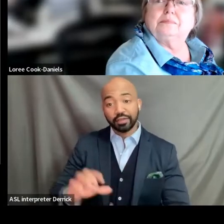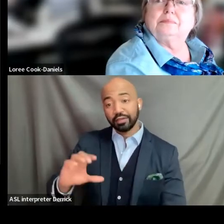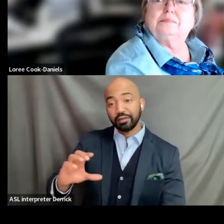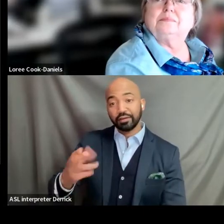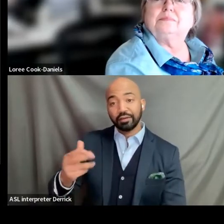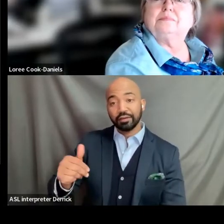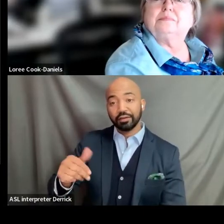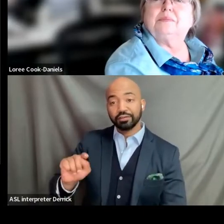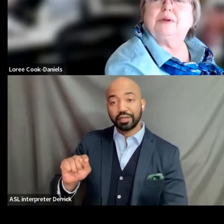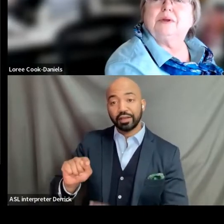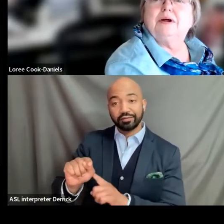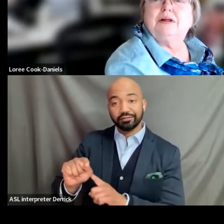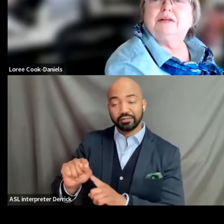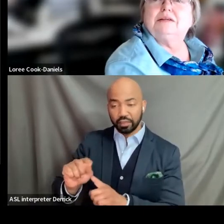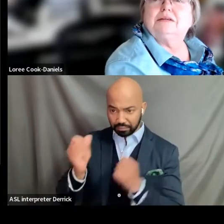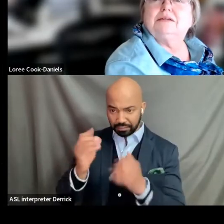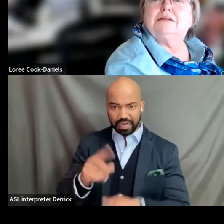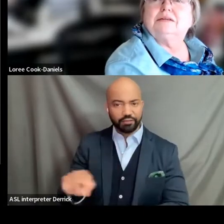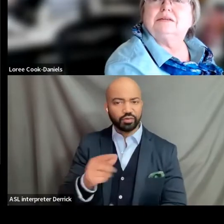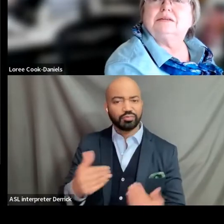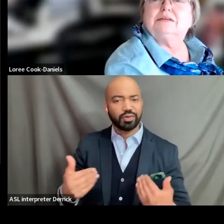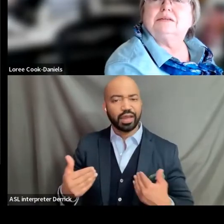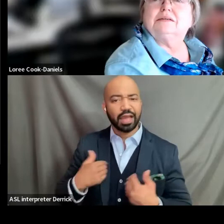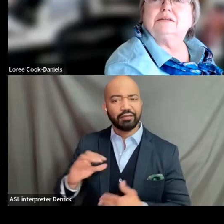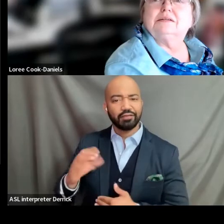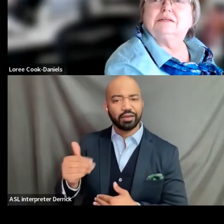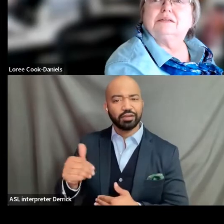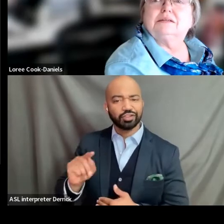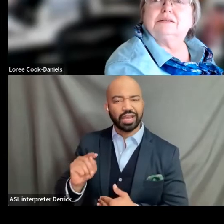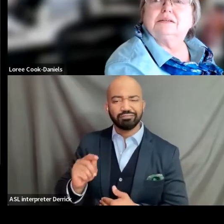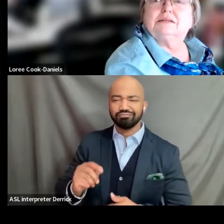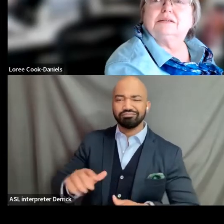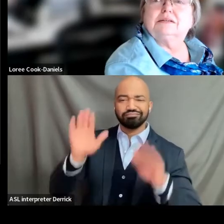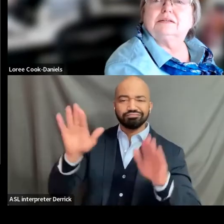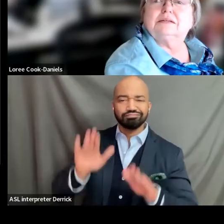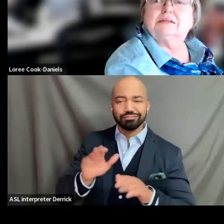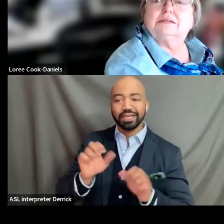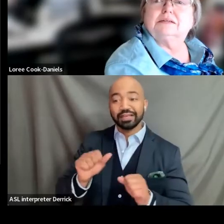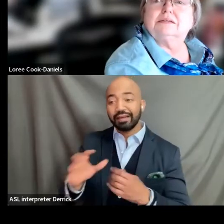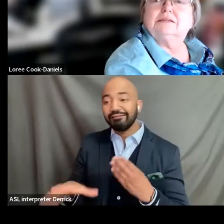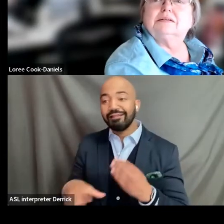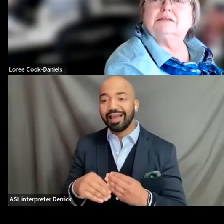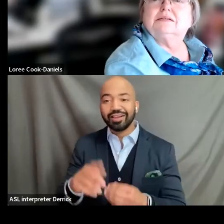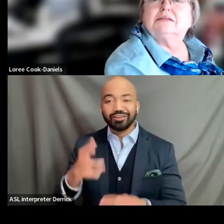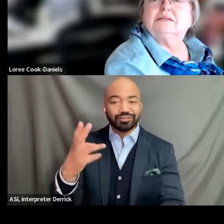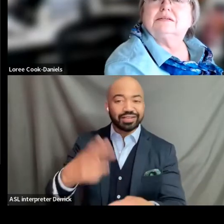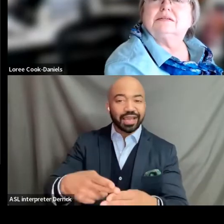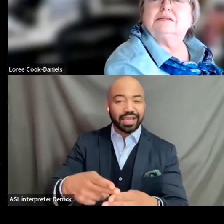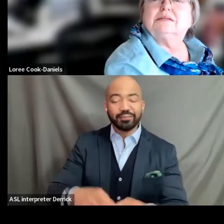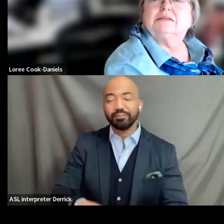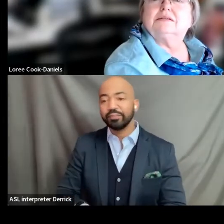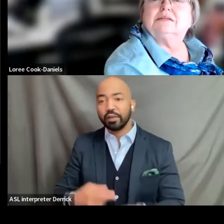which many of you have, that is super duper and you can enter your name, where you're from, what your pronouns are.